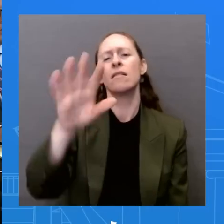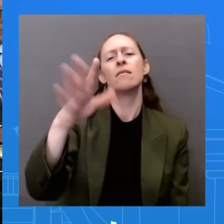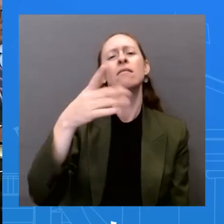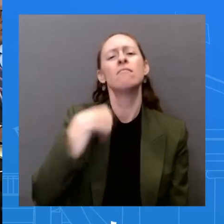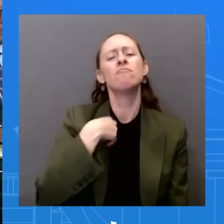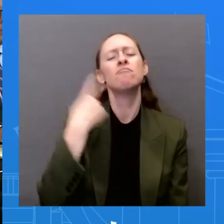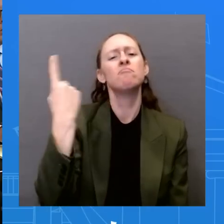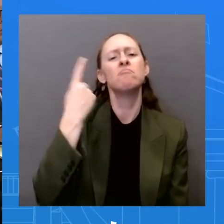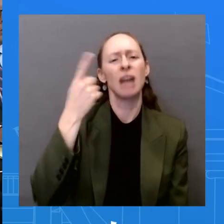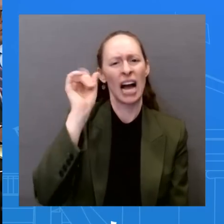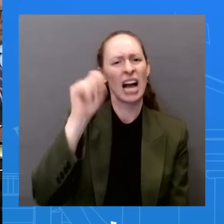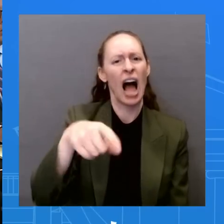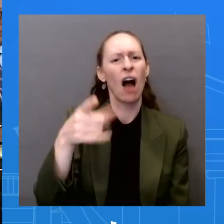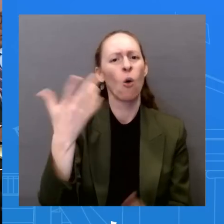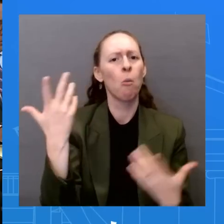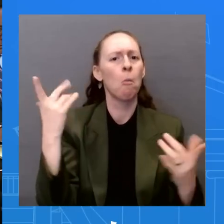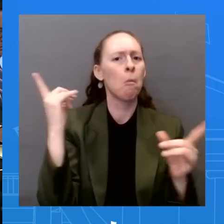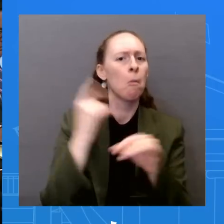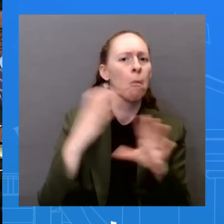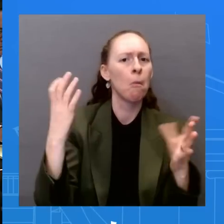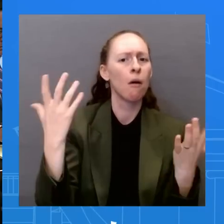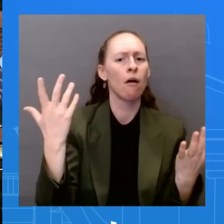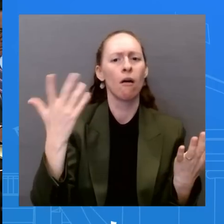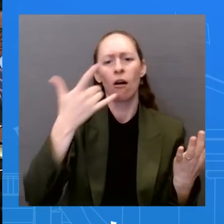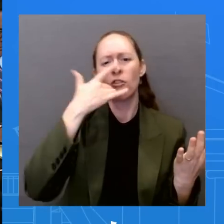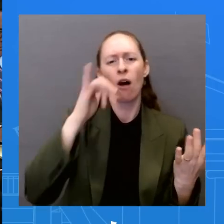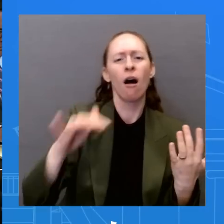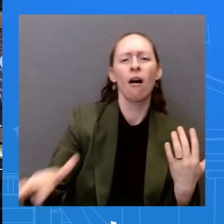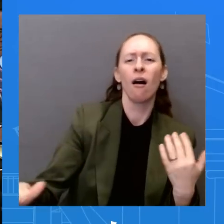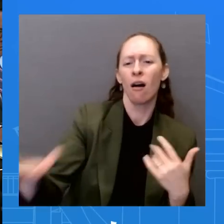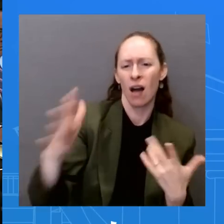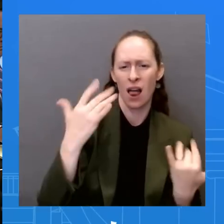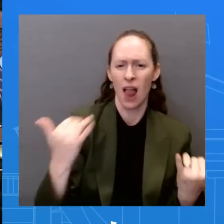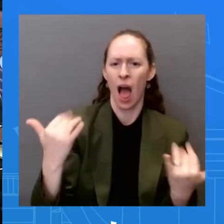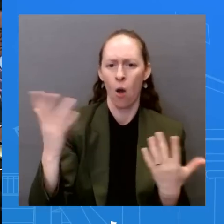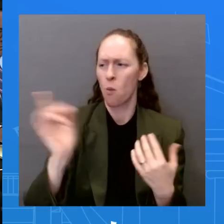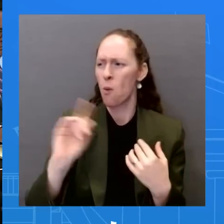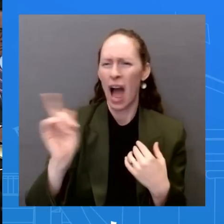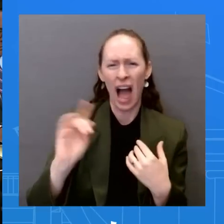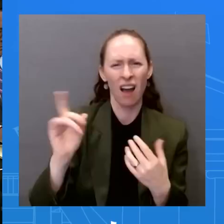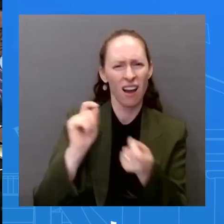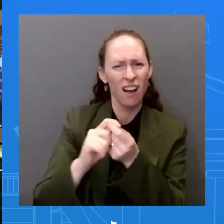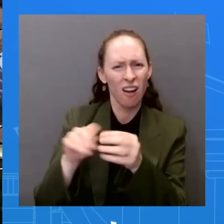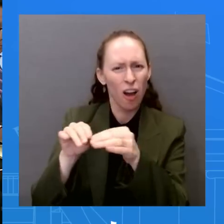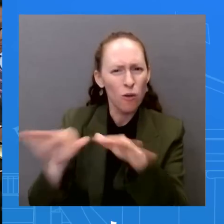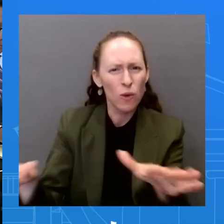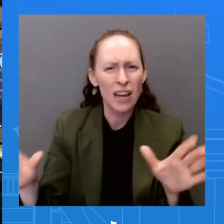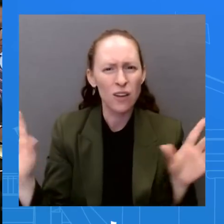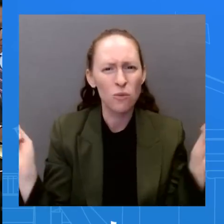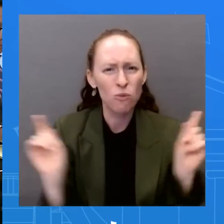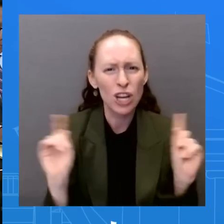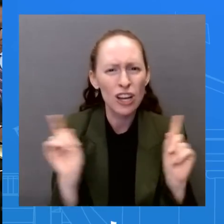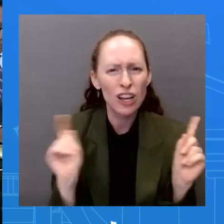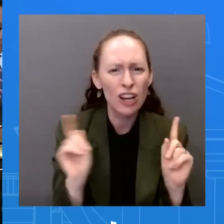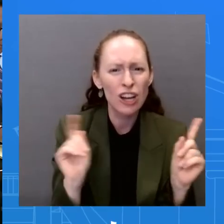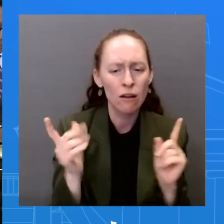elsewhere in -- on the globe; the threats that that provide -- or that it creates to the U.S.; and whether or not you're sharing vaccine